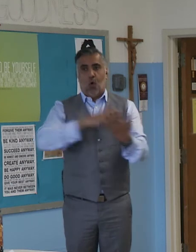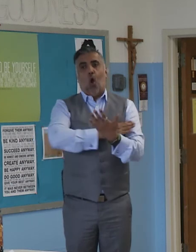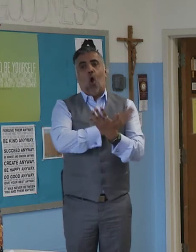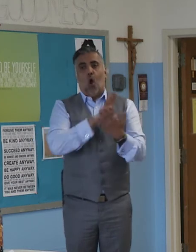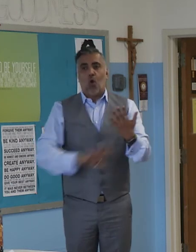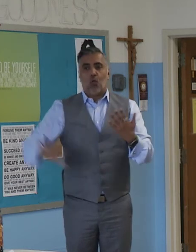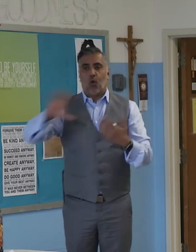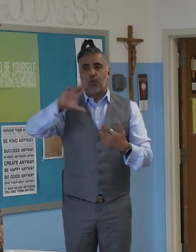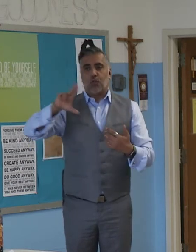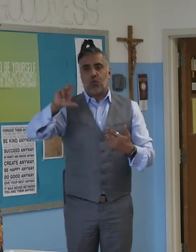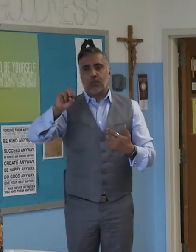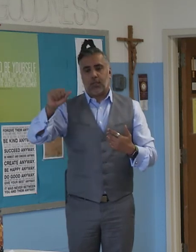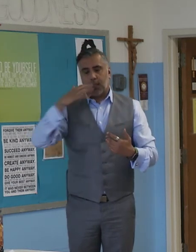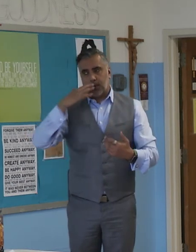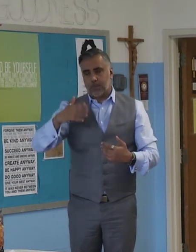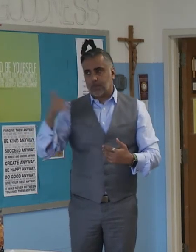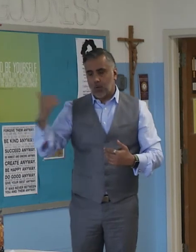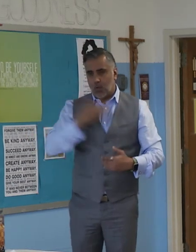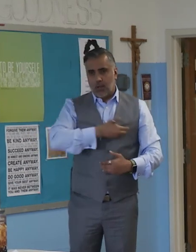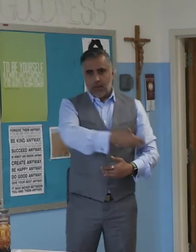Thank you very much.]